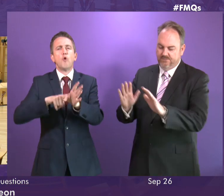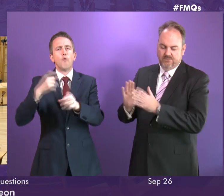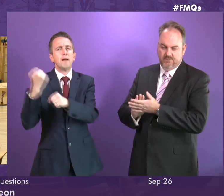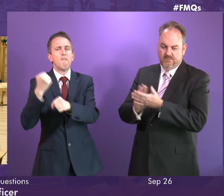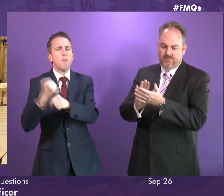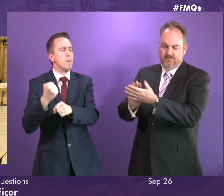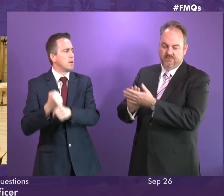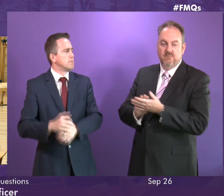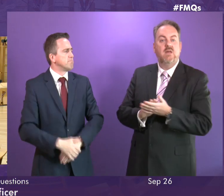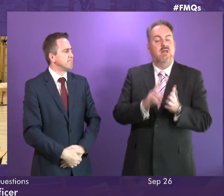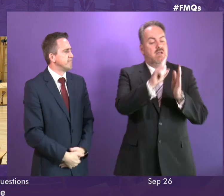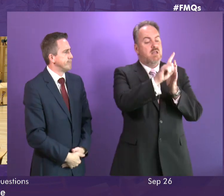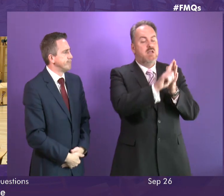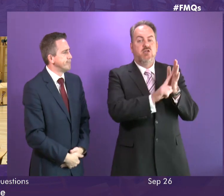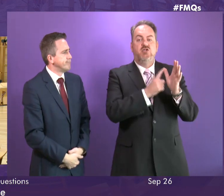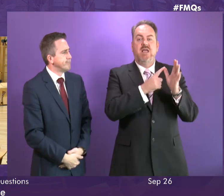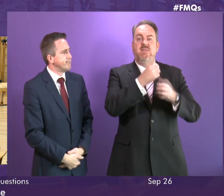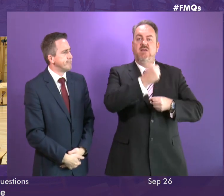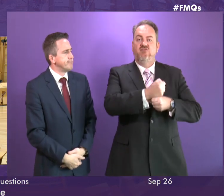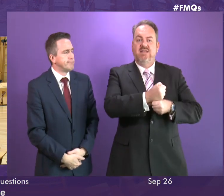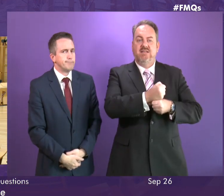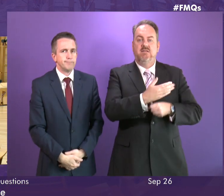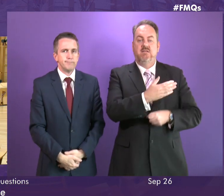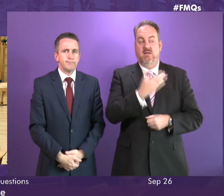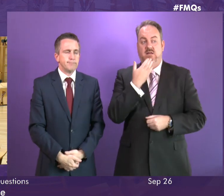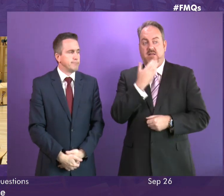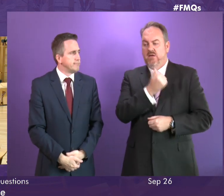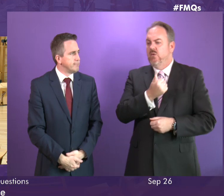Public Transport (Accessibility) Jamie Greene (West Scotland) (Con):